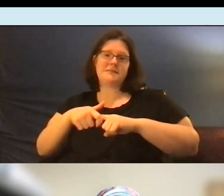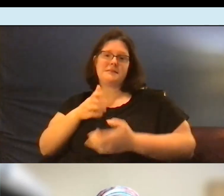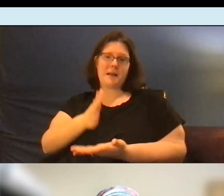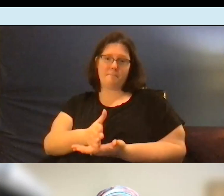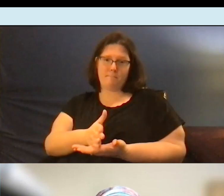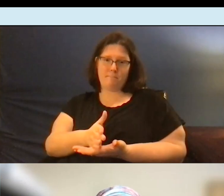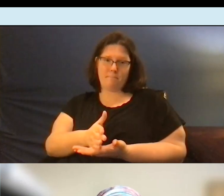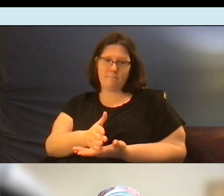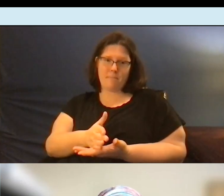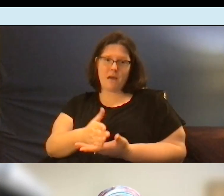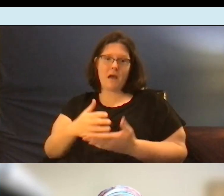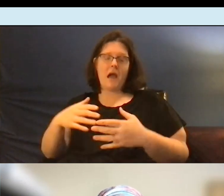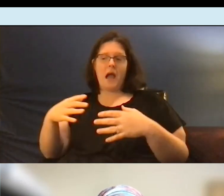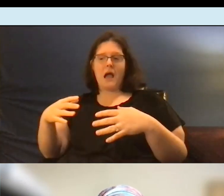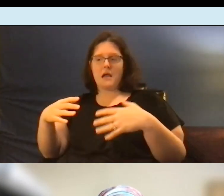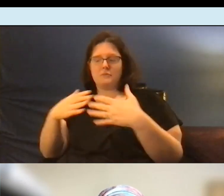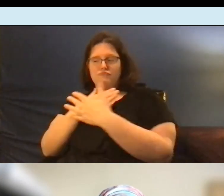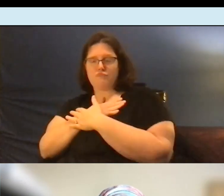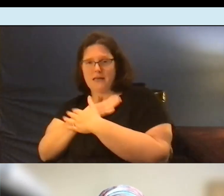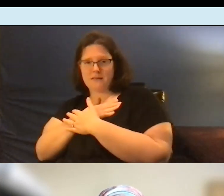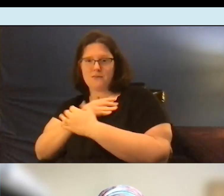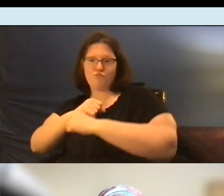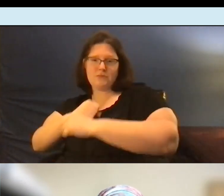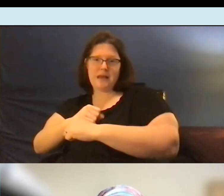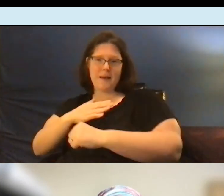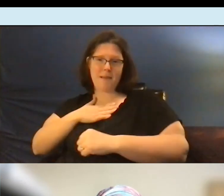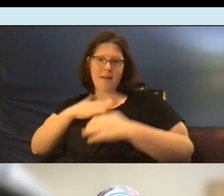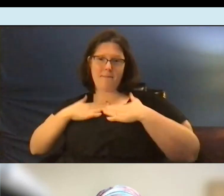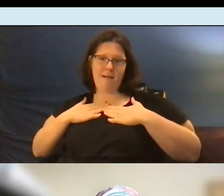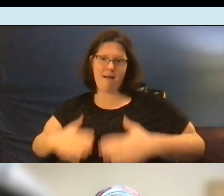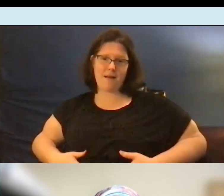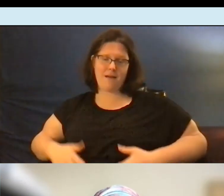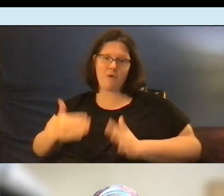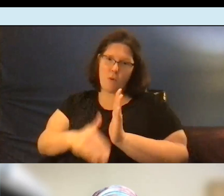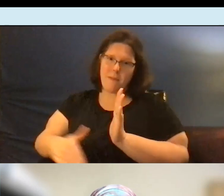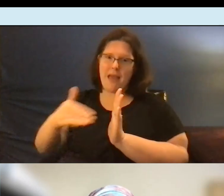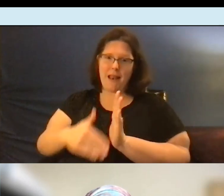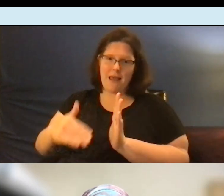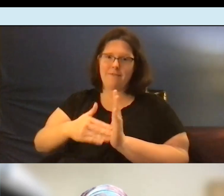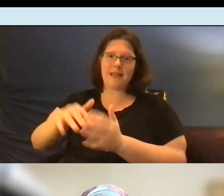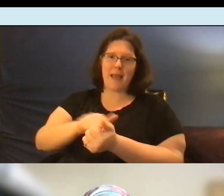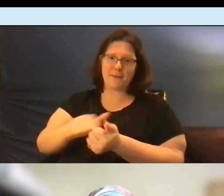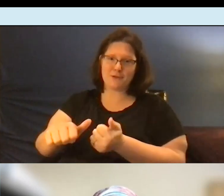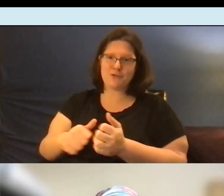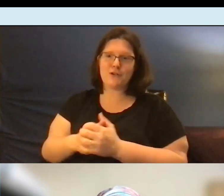taking whatever measures I need to protect my body from- from repetitive use damage so uh yeah.